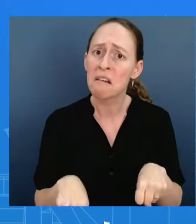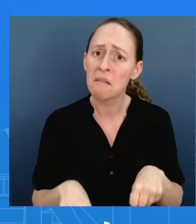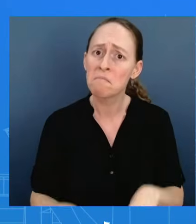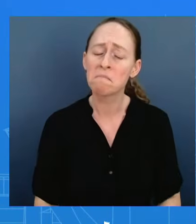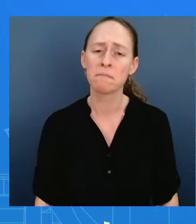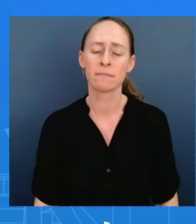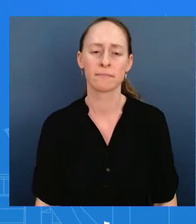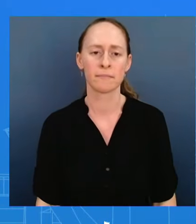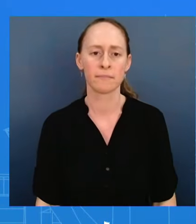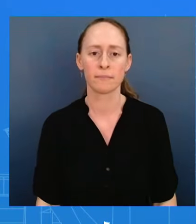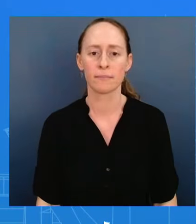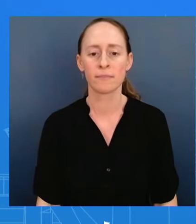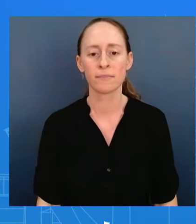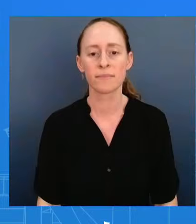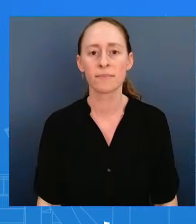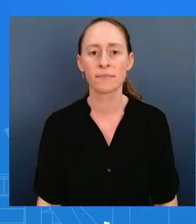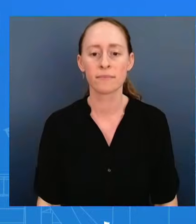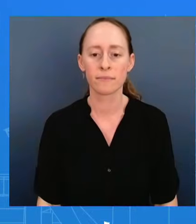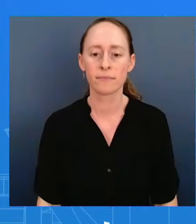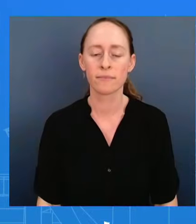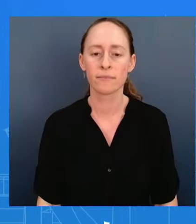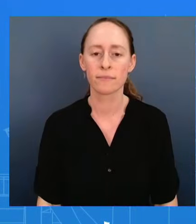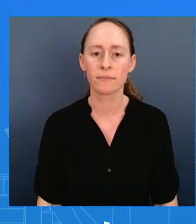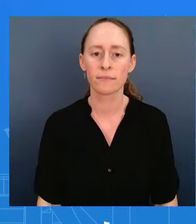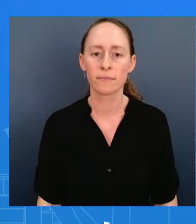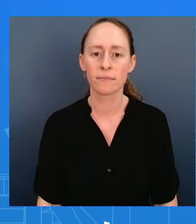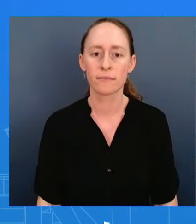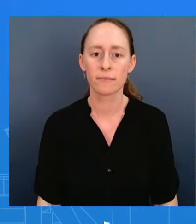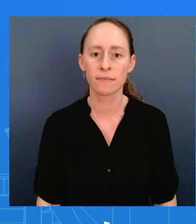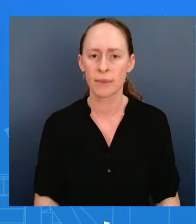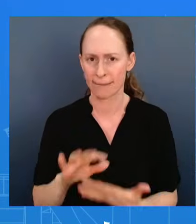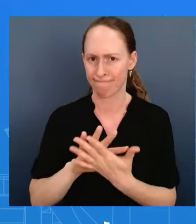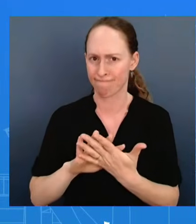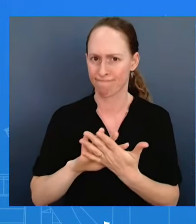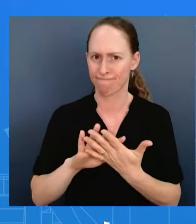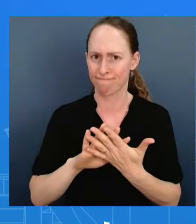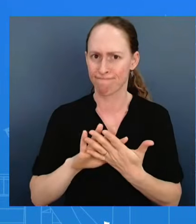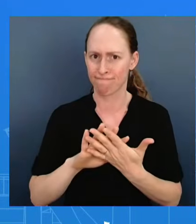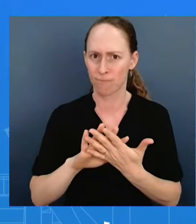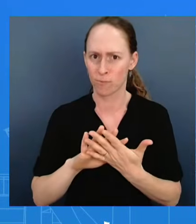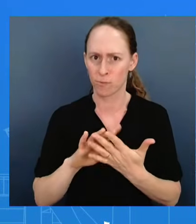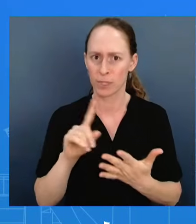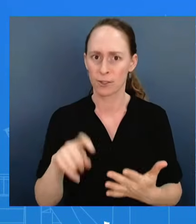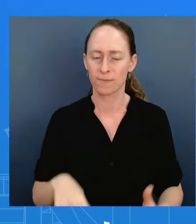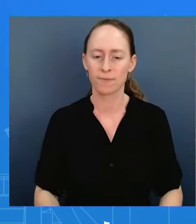that president’s ambitious project, IMEC Corridor? And is I2U2 being discussed today in the bilateral meeting?